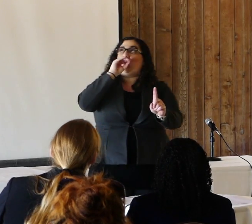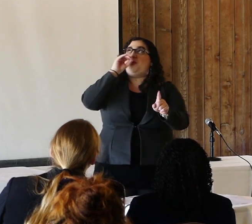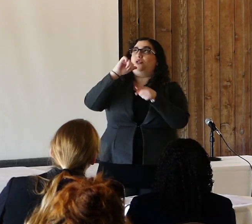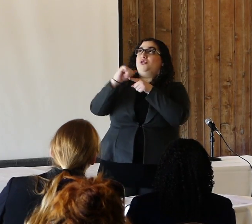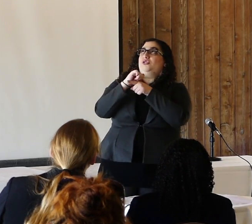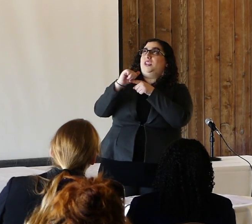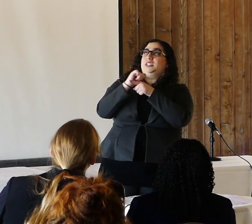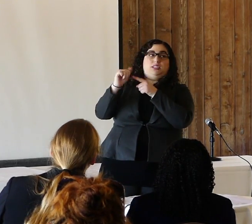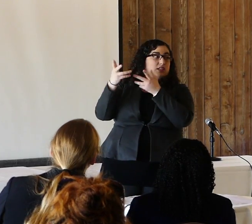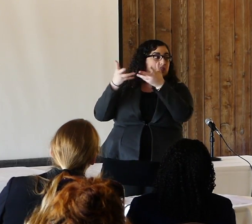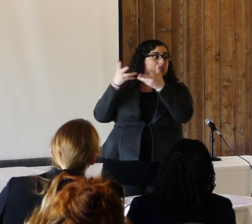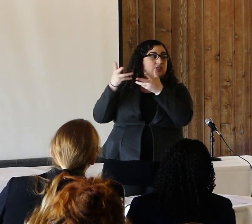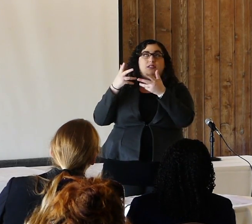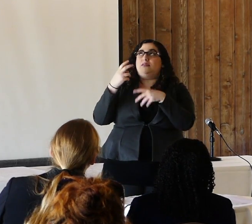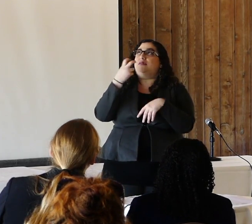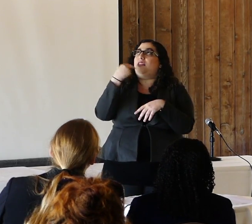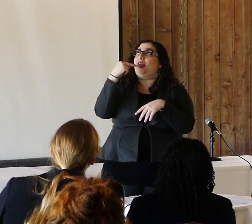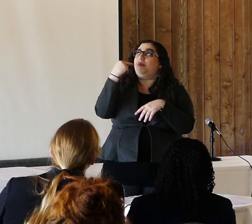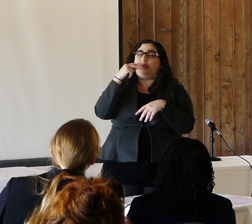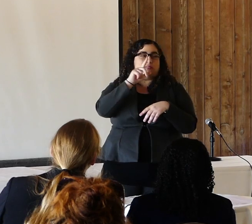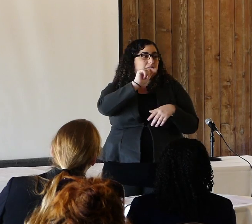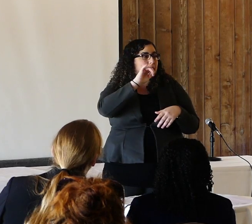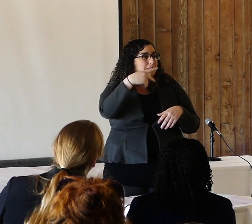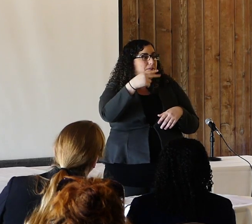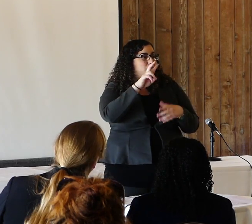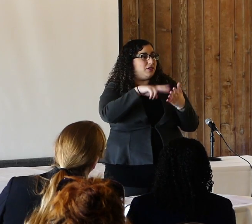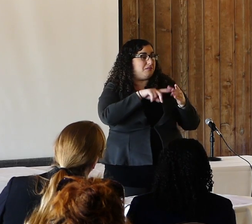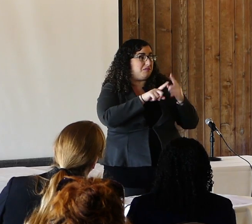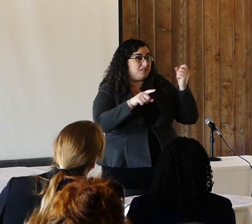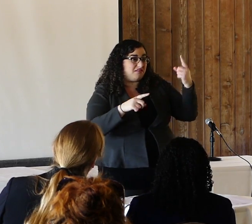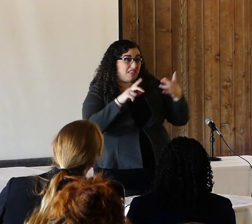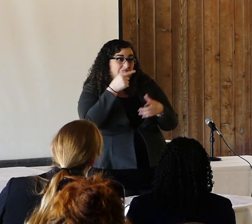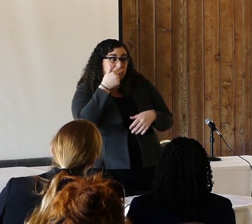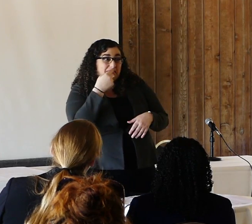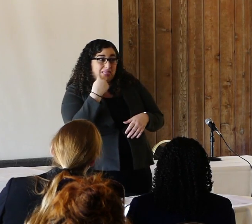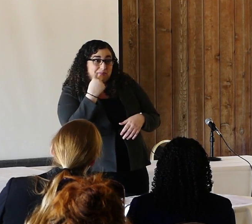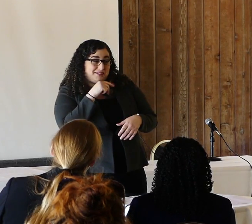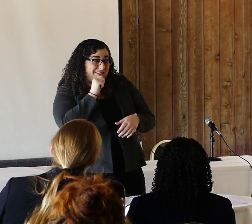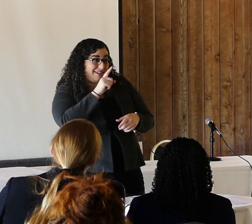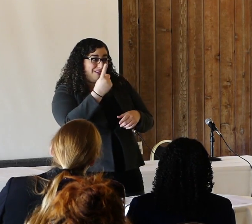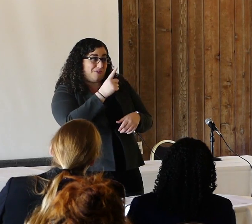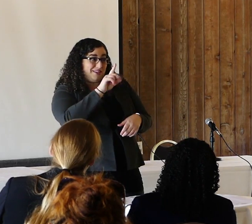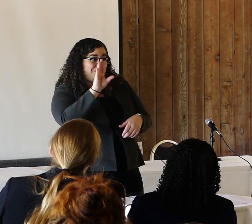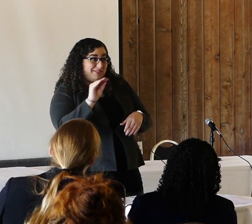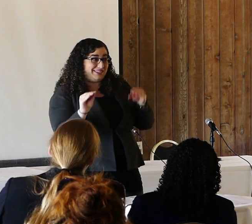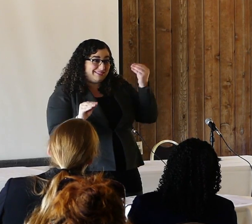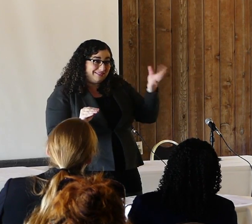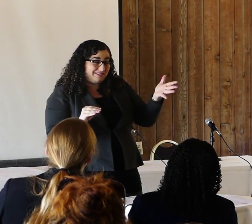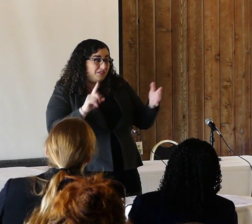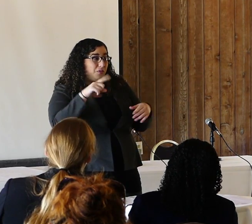have another girl who has hearing parents. And so she's trained to be oral at home and lip read.